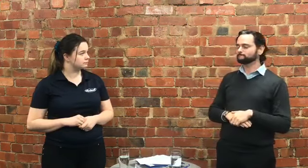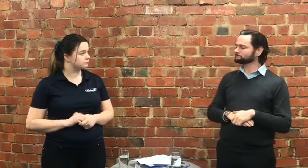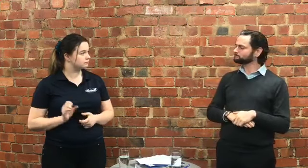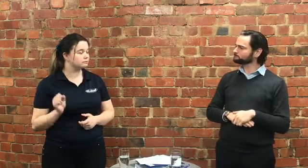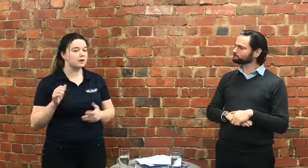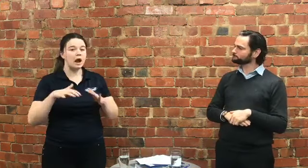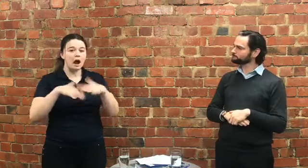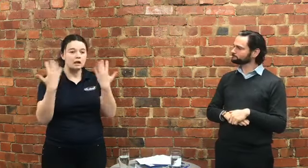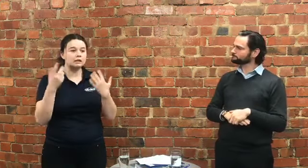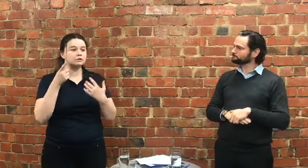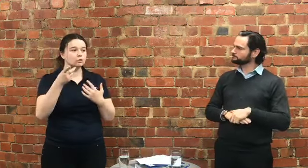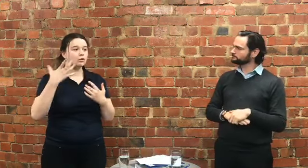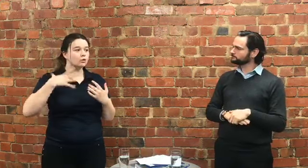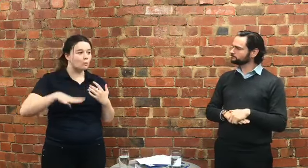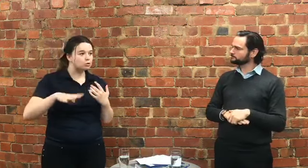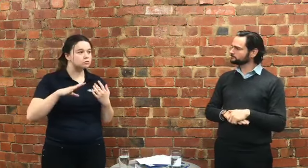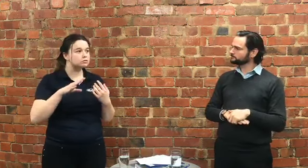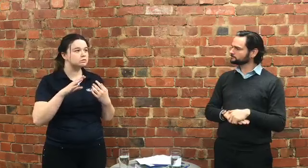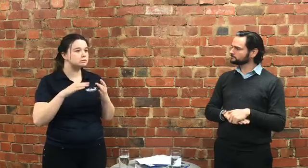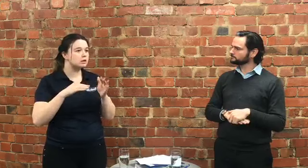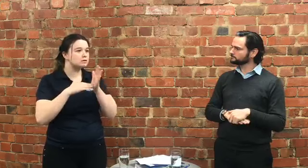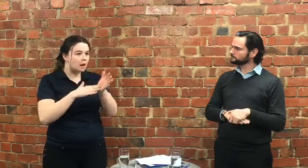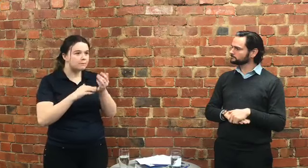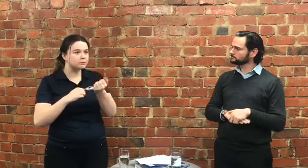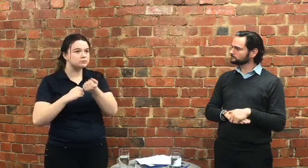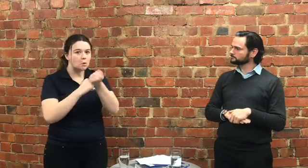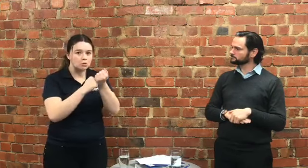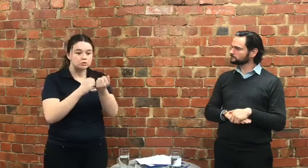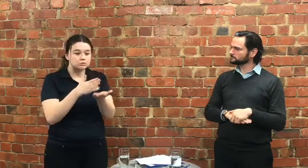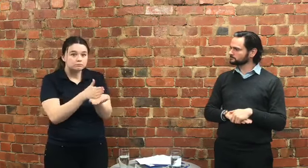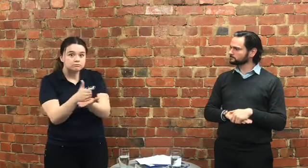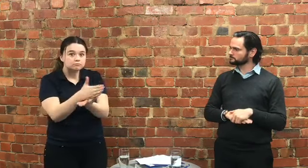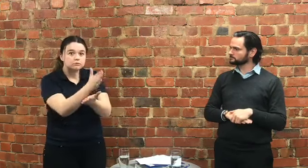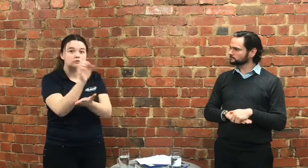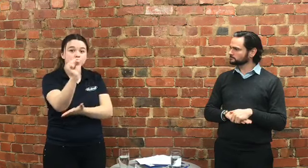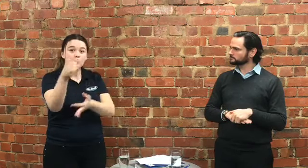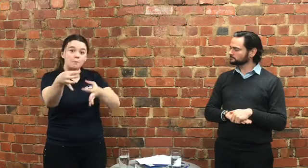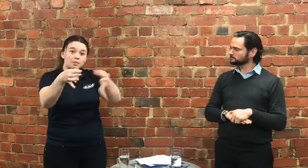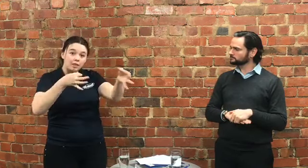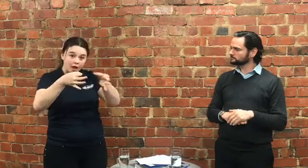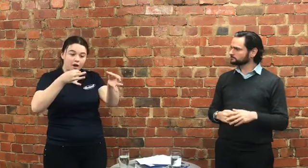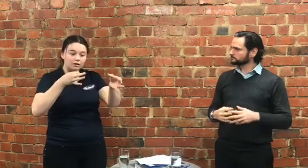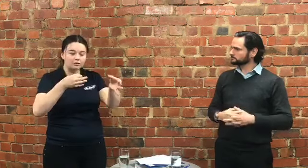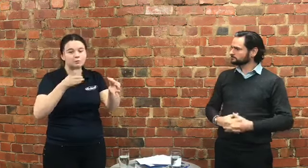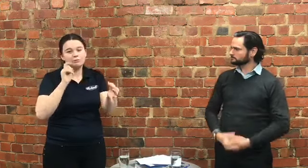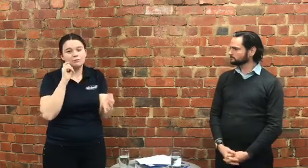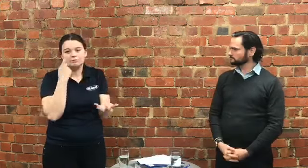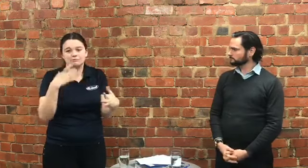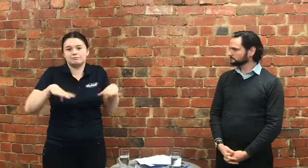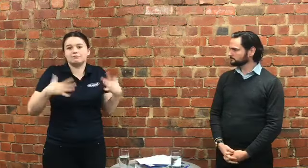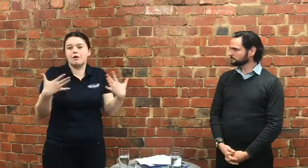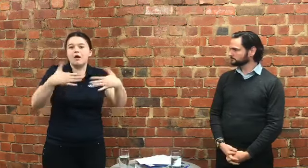The money will be covered by the NDIS for that service. That's right. So, any assistance or support you need